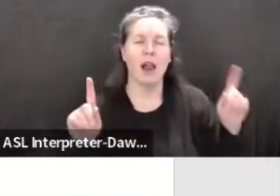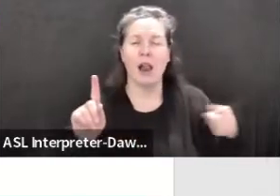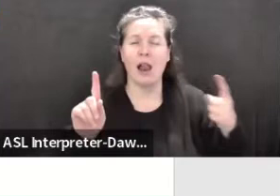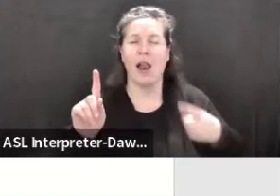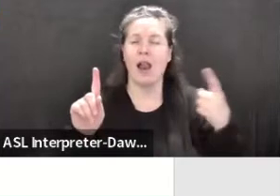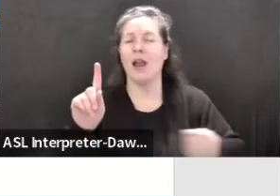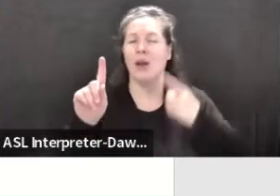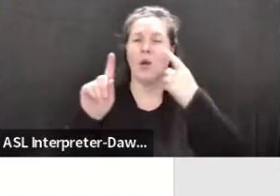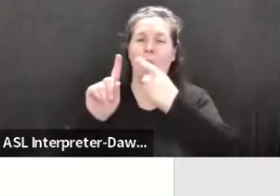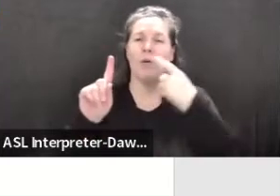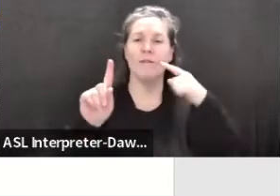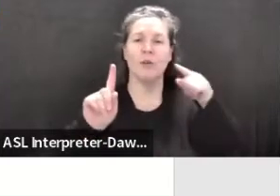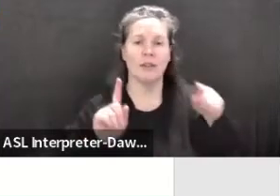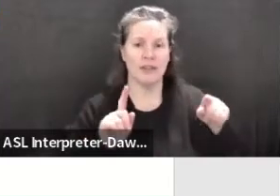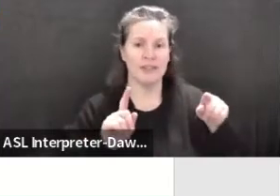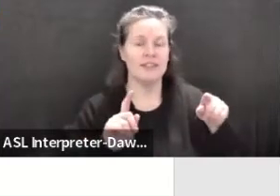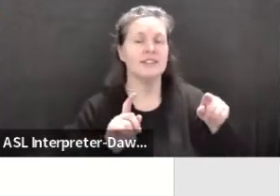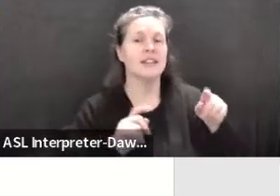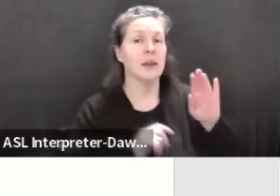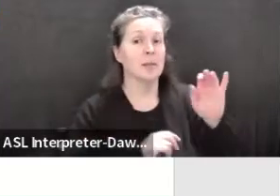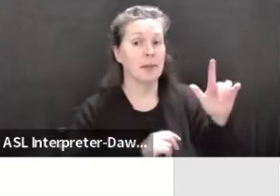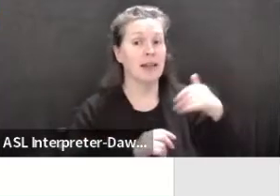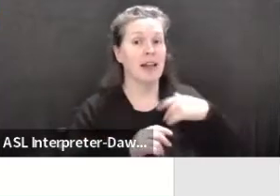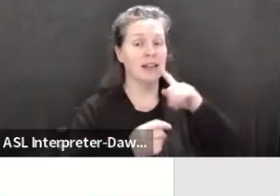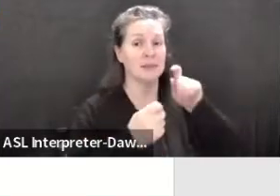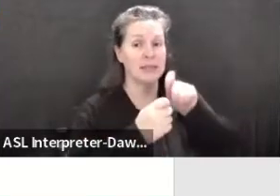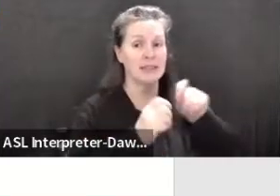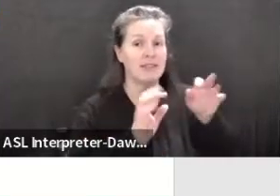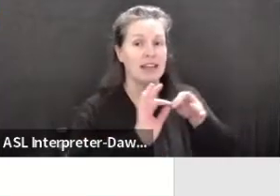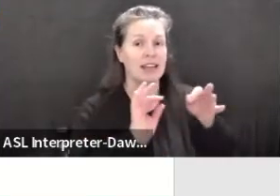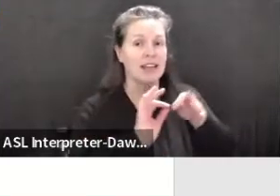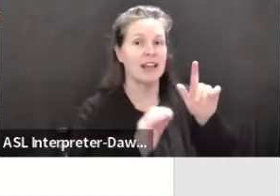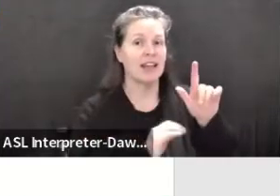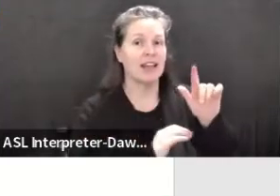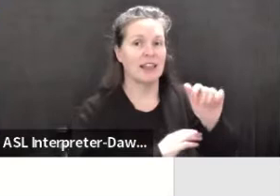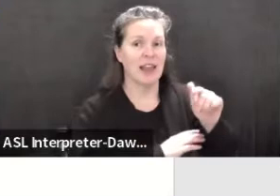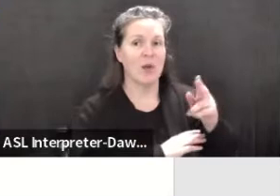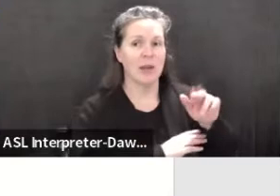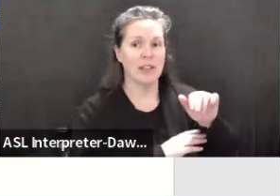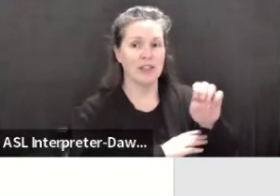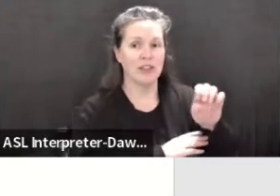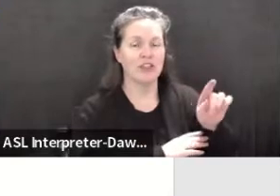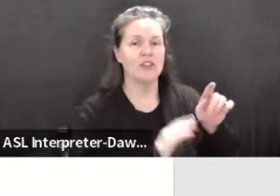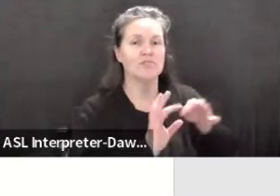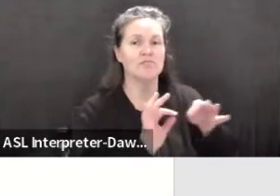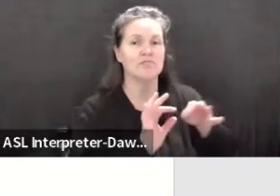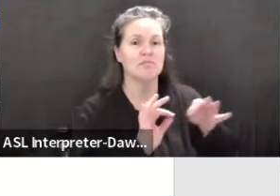So the bill has language, it's really looking to, I guess, going outside of the bill language,